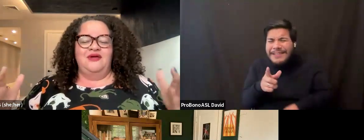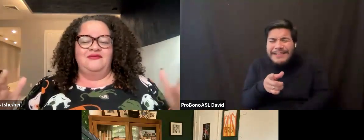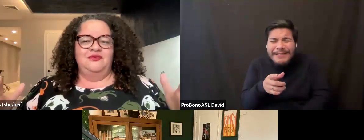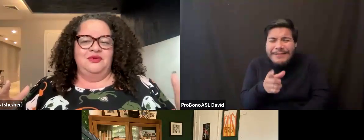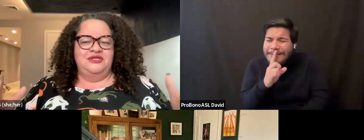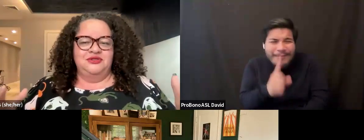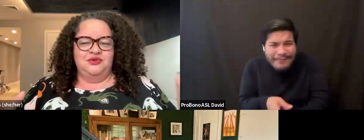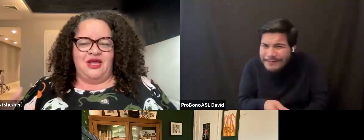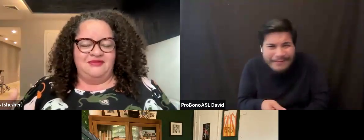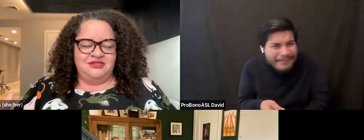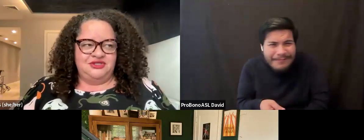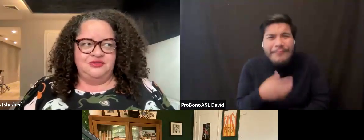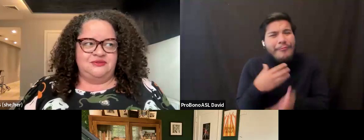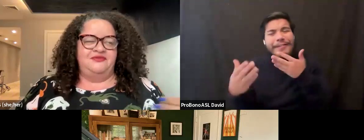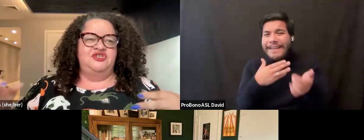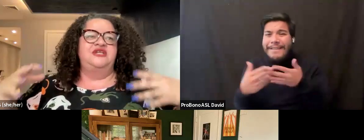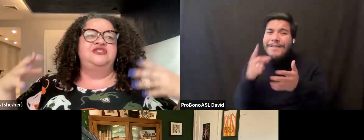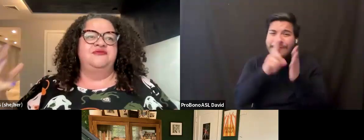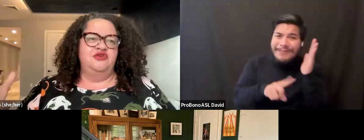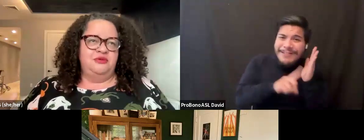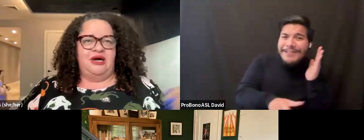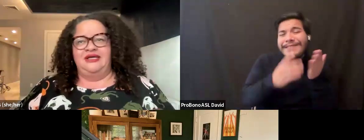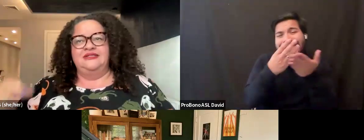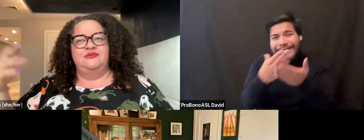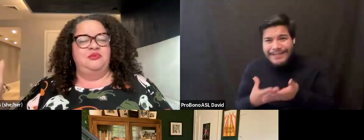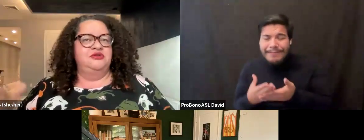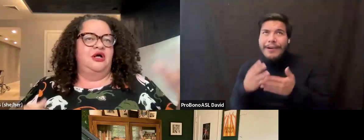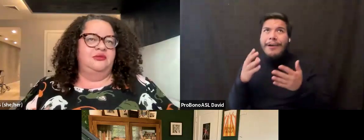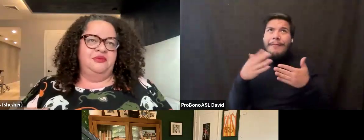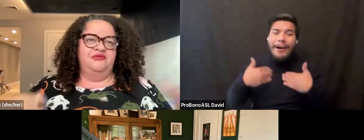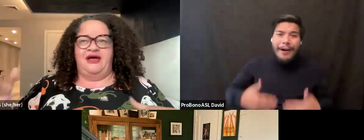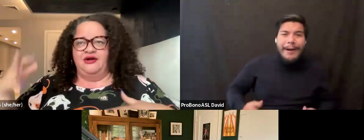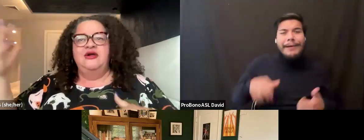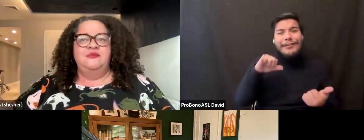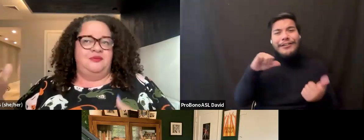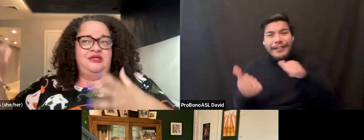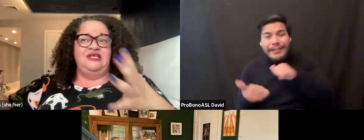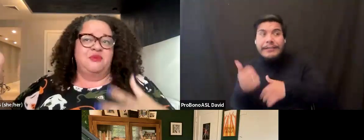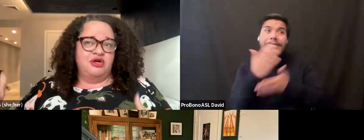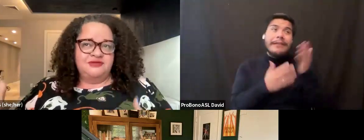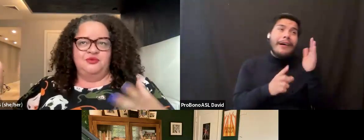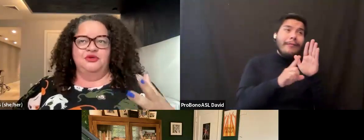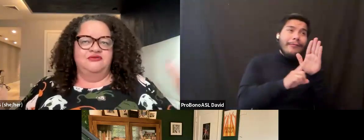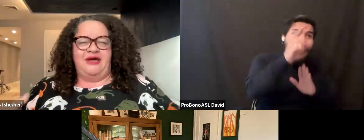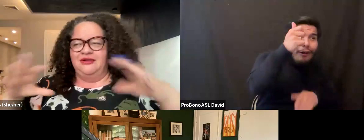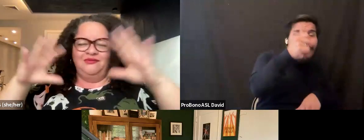Whatever research or evidence shows about changing of human bodies and people are taller, people are fatter, people in these parts of the world are fatter.